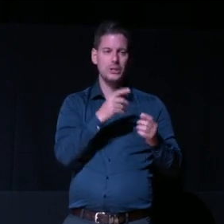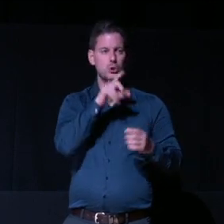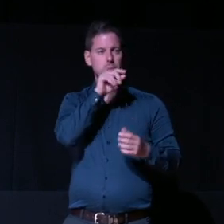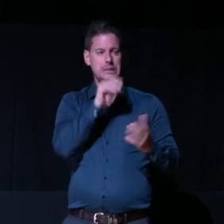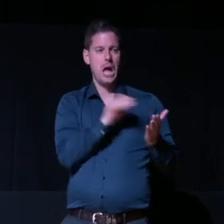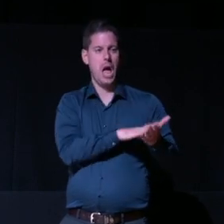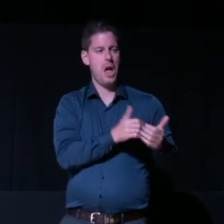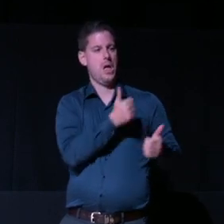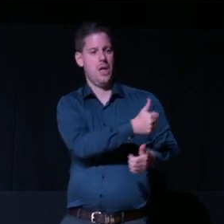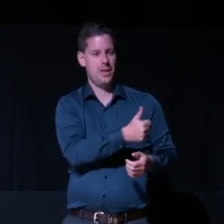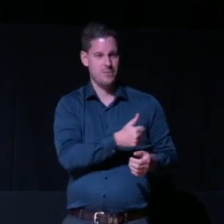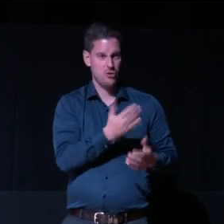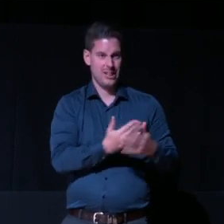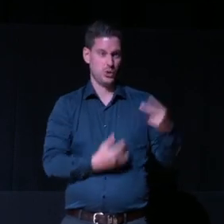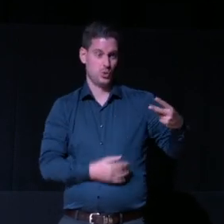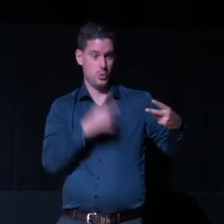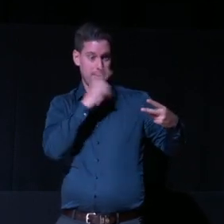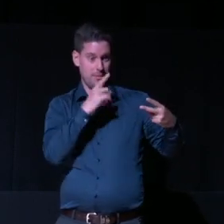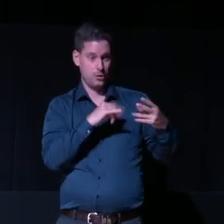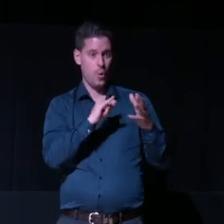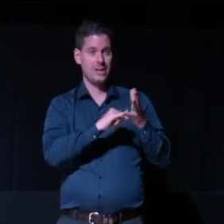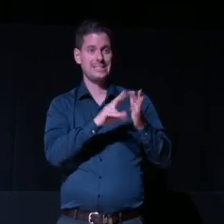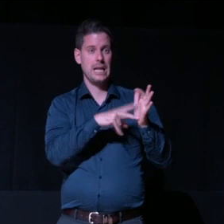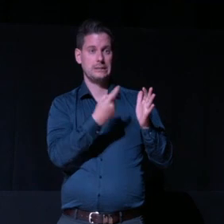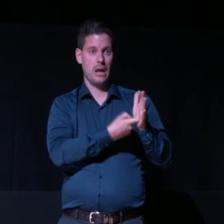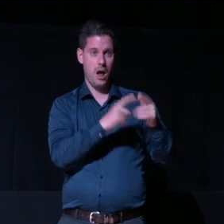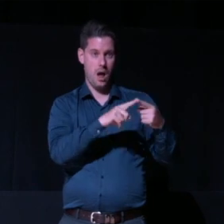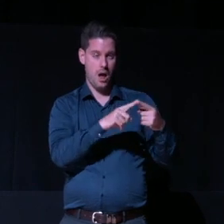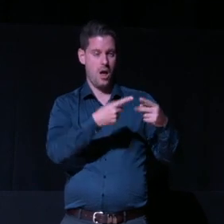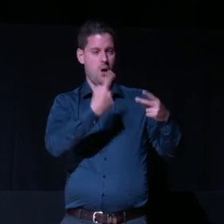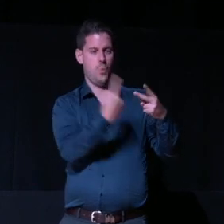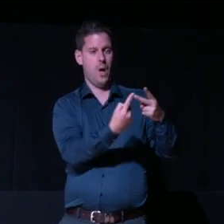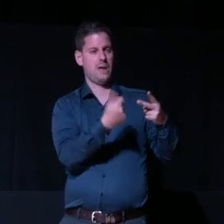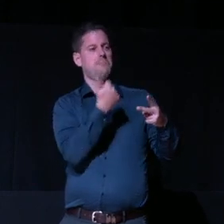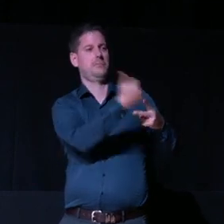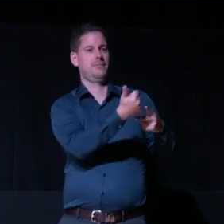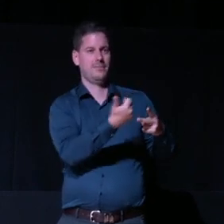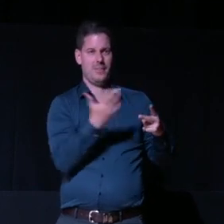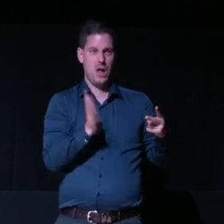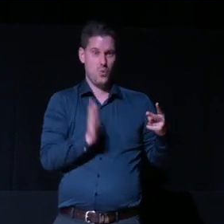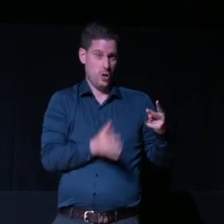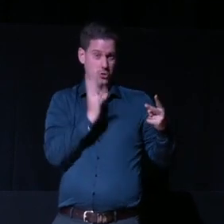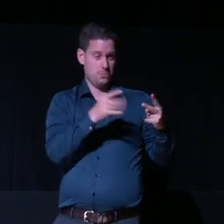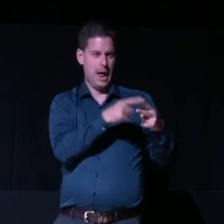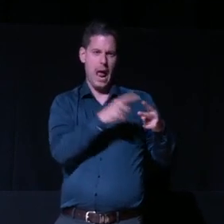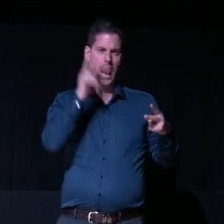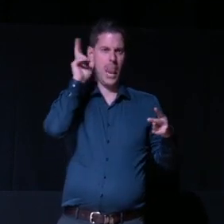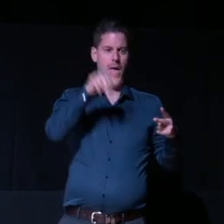two people, like the senator in the estimates who said this and then one other person on Twitter who retweeted it and was like, yeah.